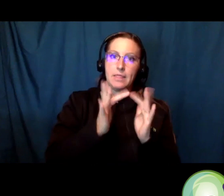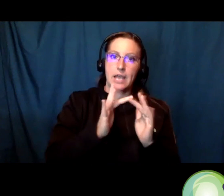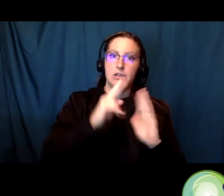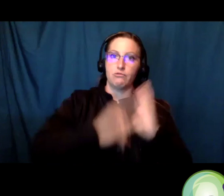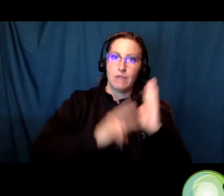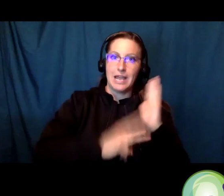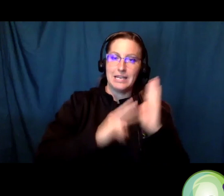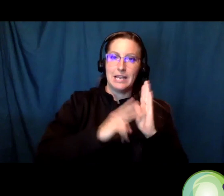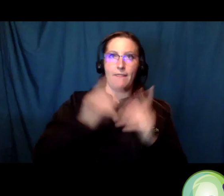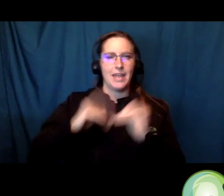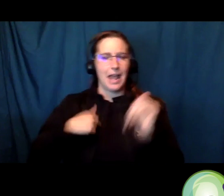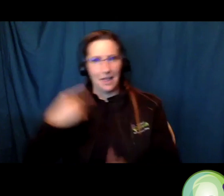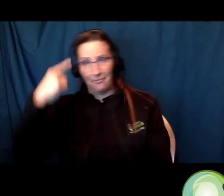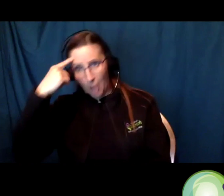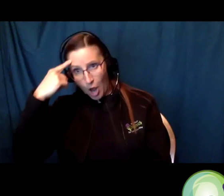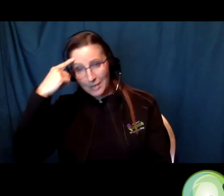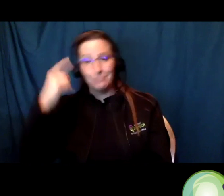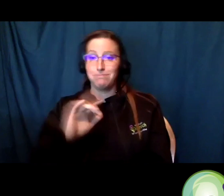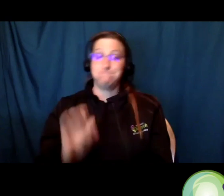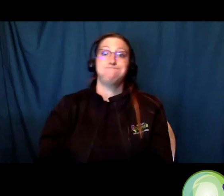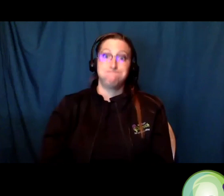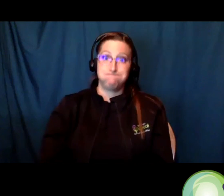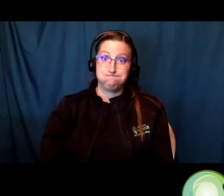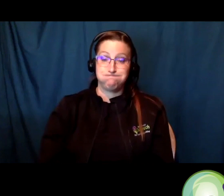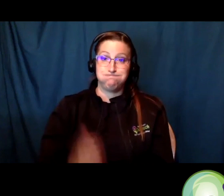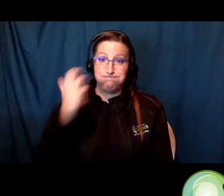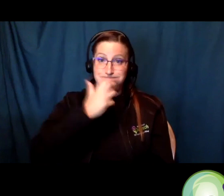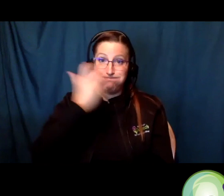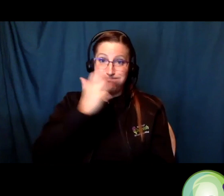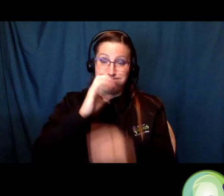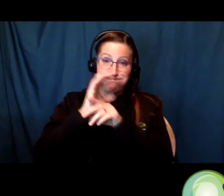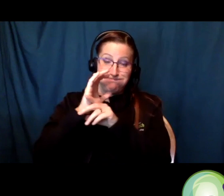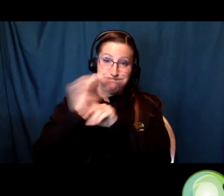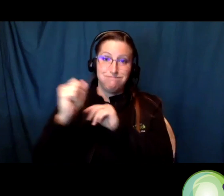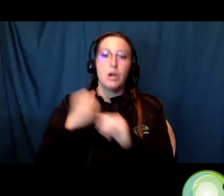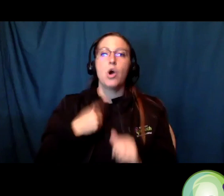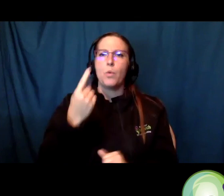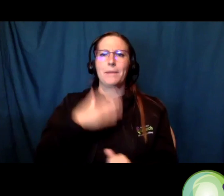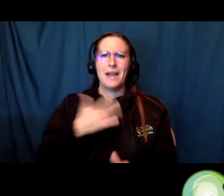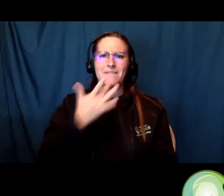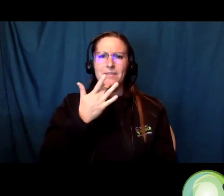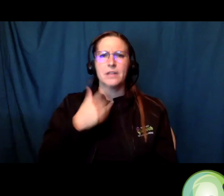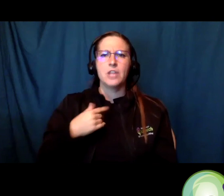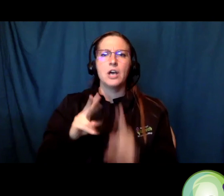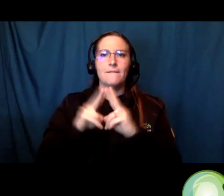I dreamed possible. There's a lot of books out there. One of my favorites is like the Very Hungry Caterpillar, there's so many